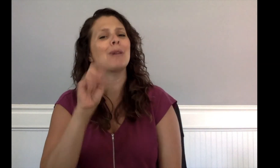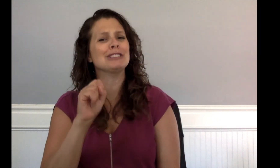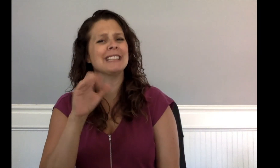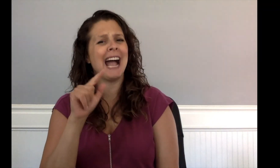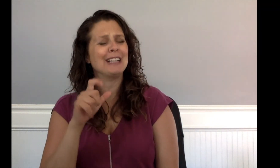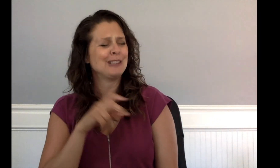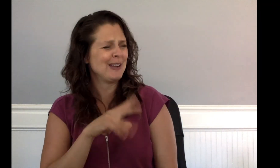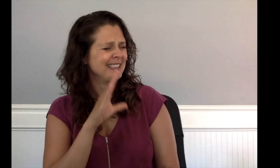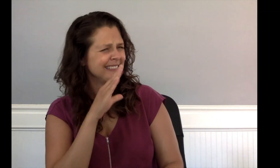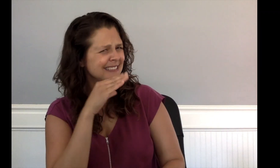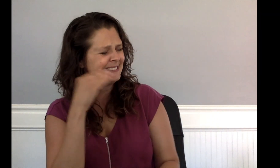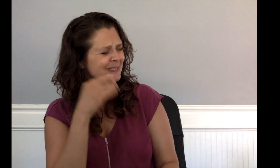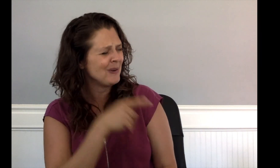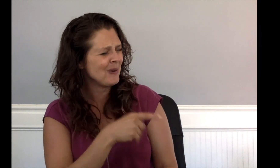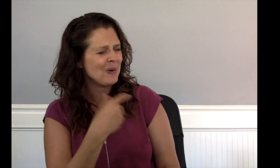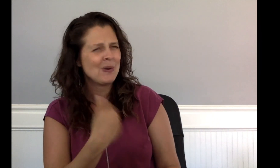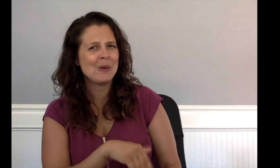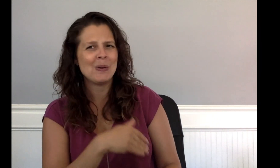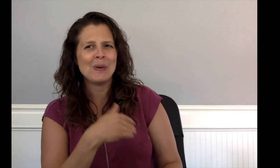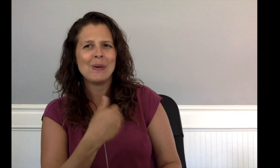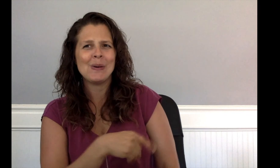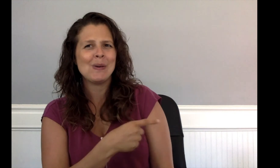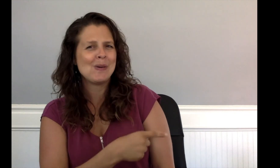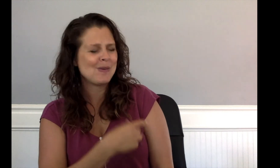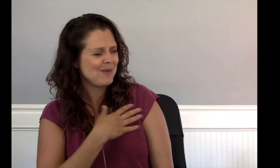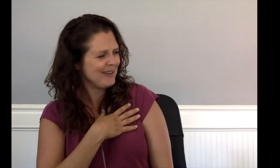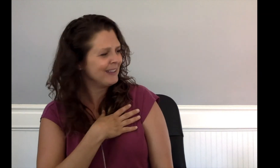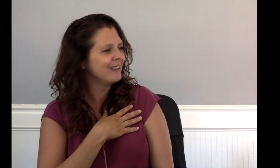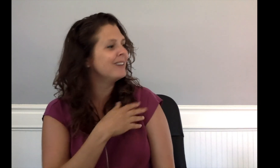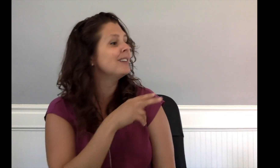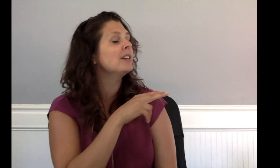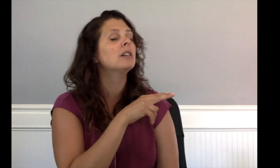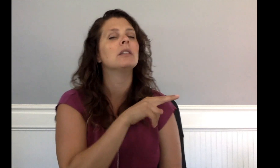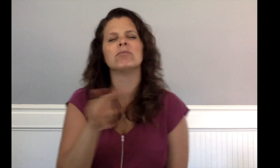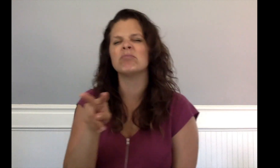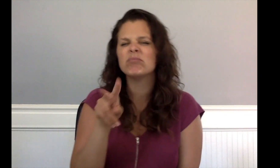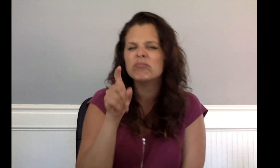Mrs. Castle shined a smile on Charlie and then